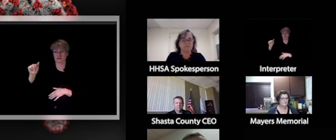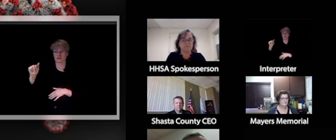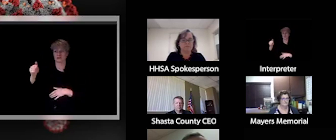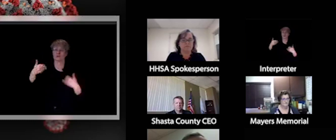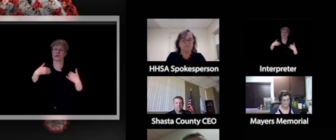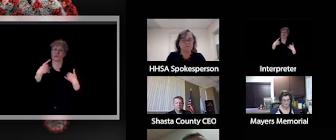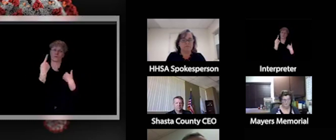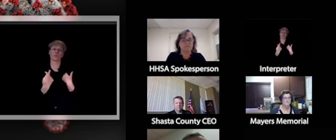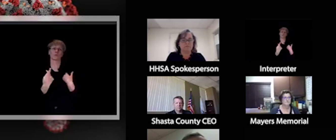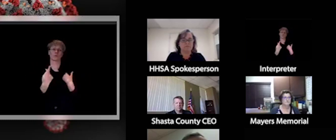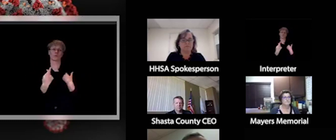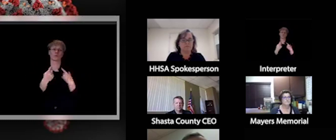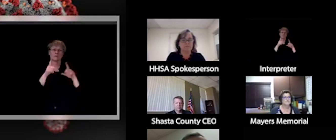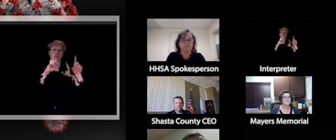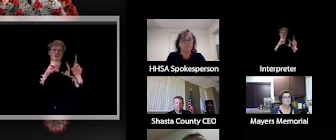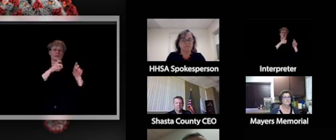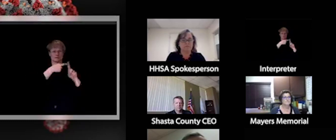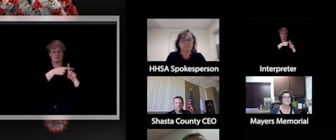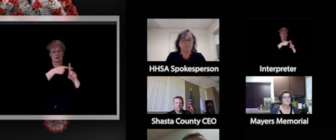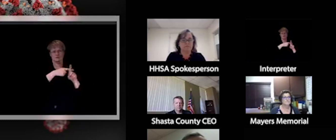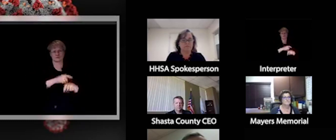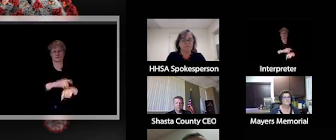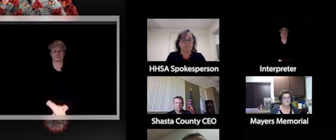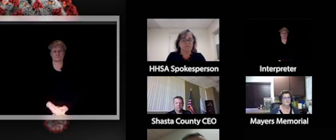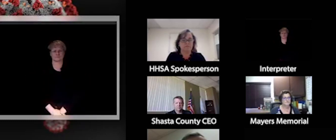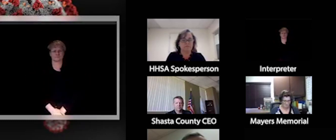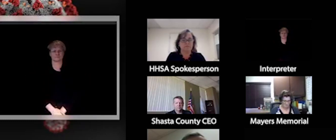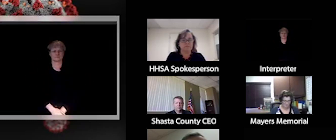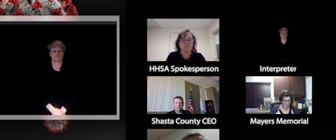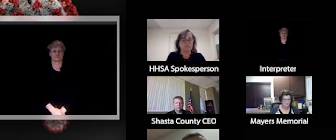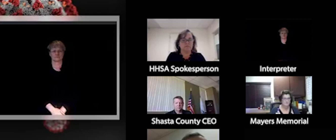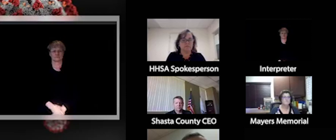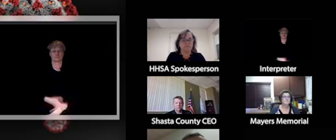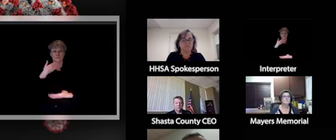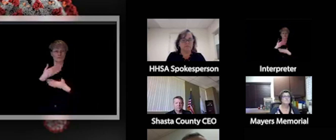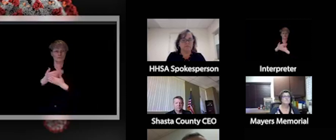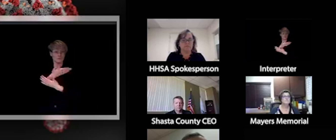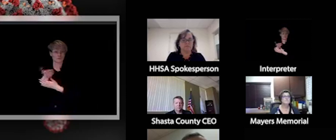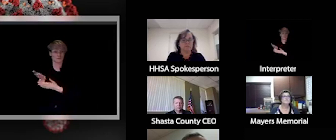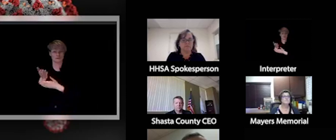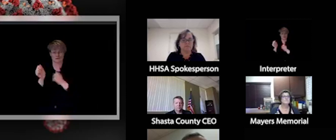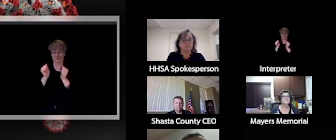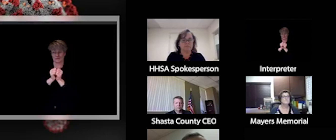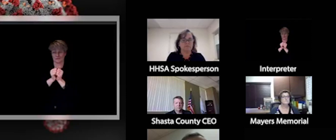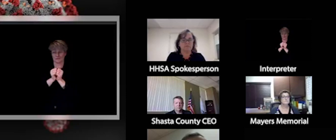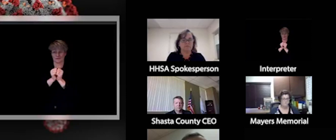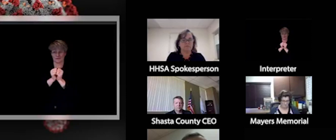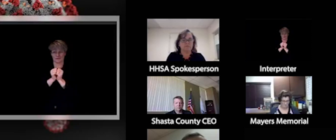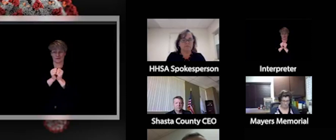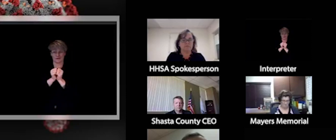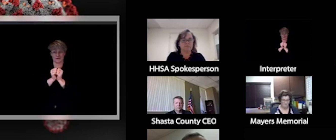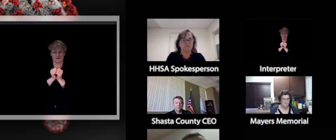with the community spread. But the good thing is with those individuals they were outside